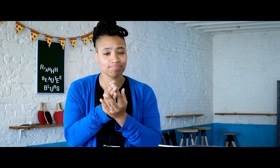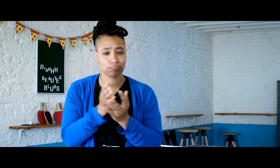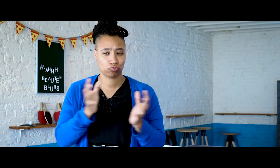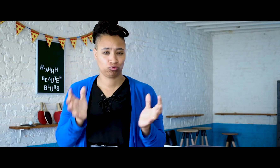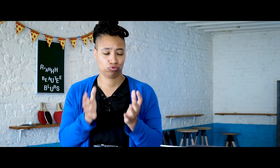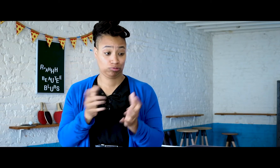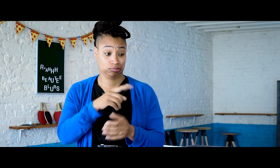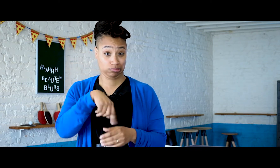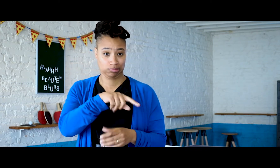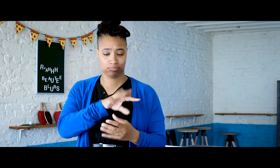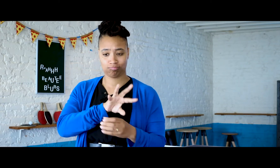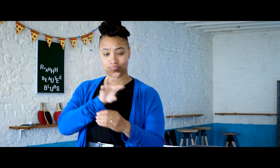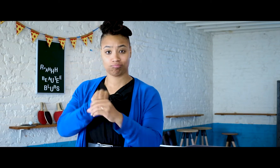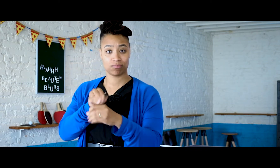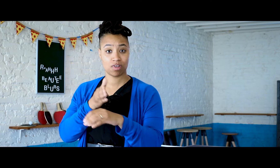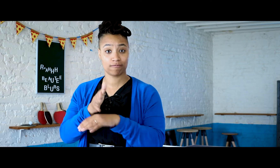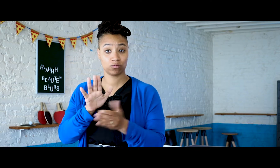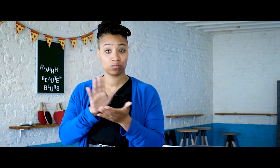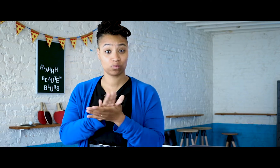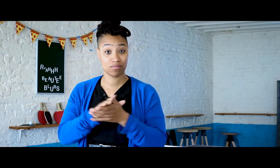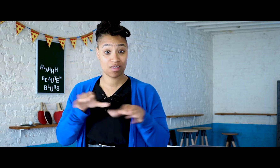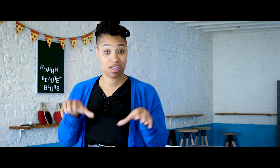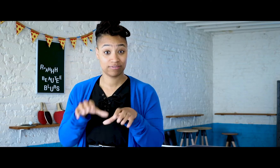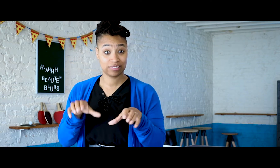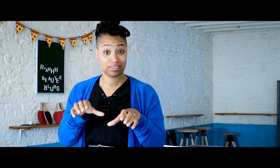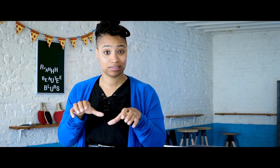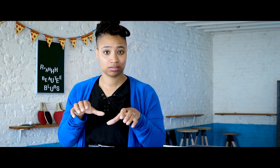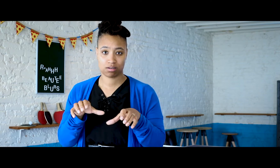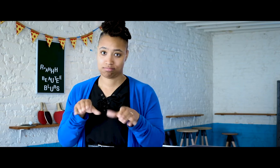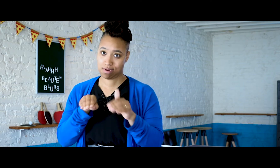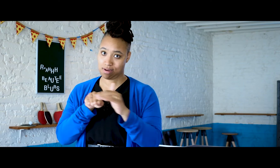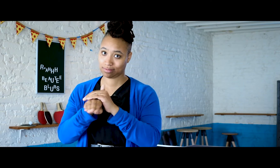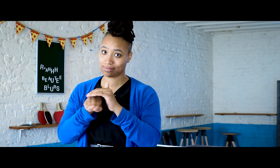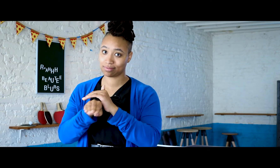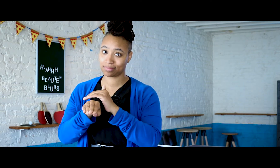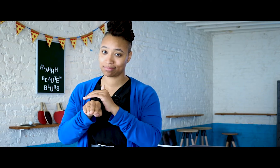So while we want to encourage them to participate in these activities, access is key.